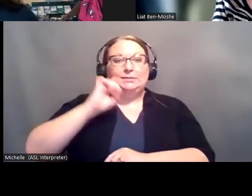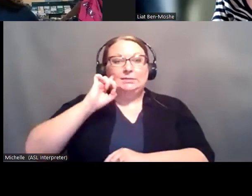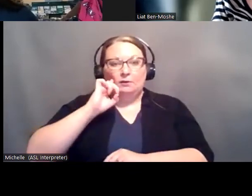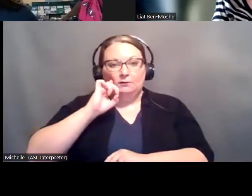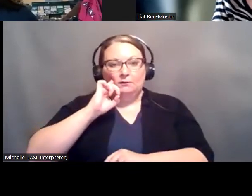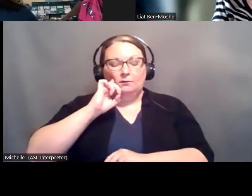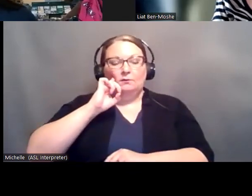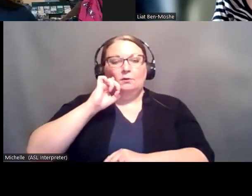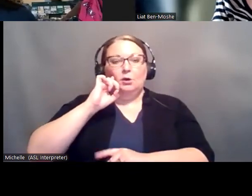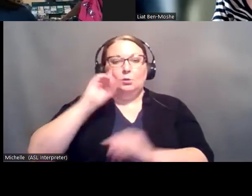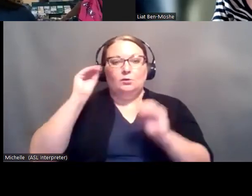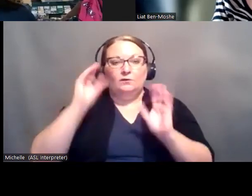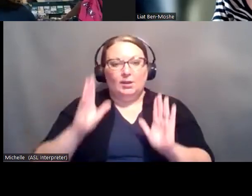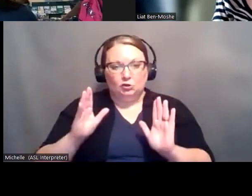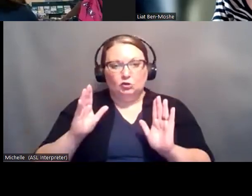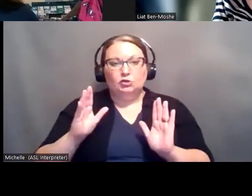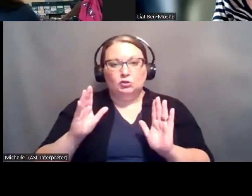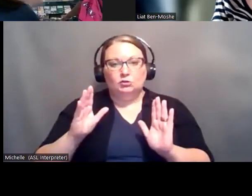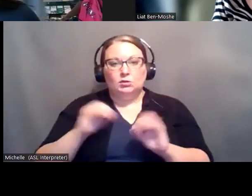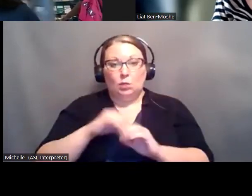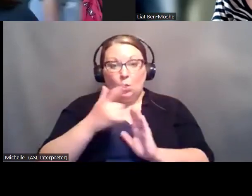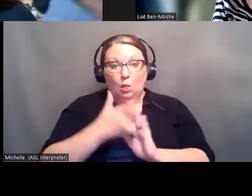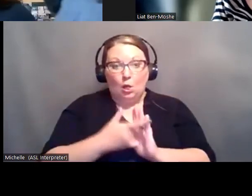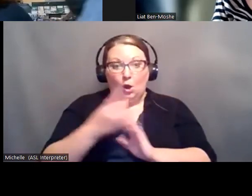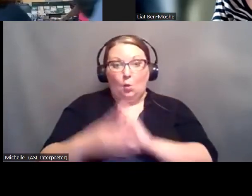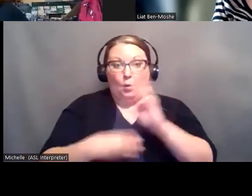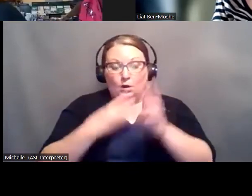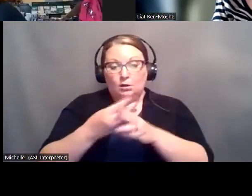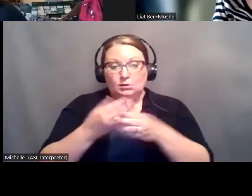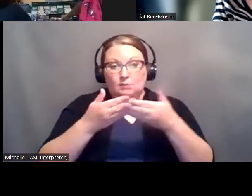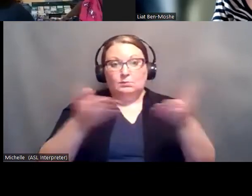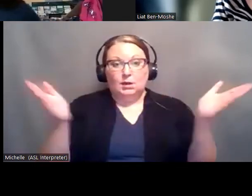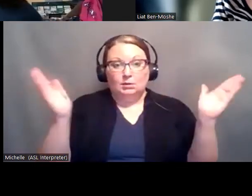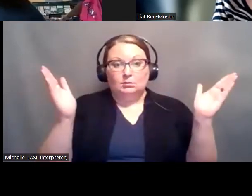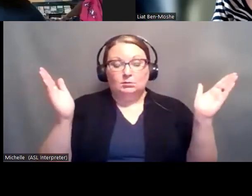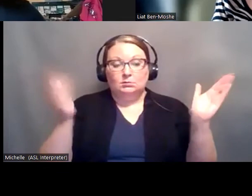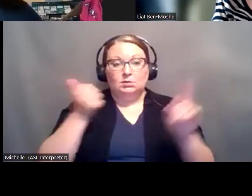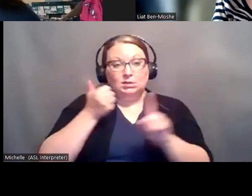in the law world and beyond, and he was in the BCCC.